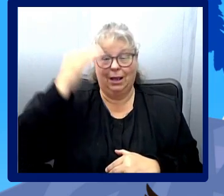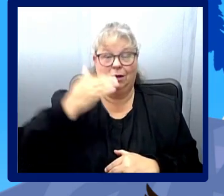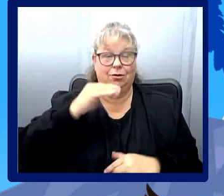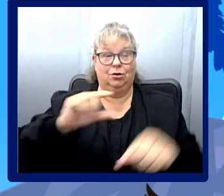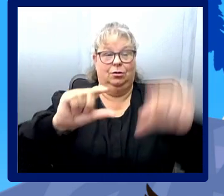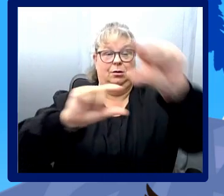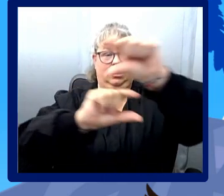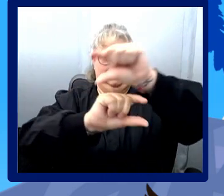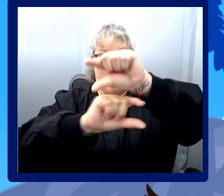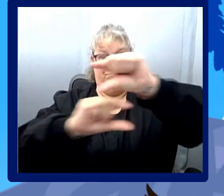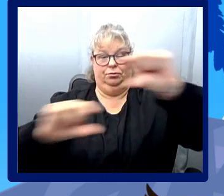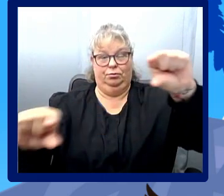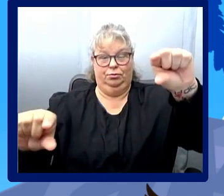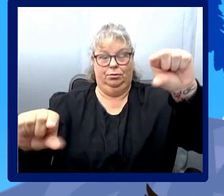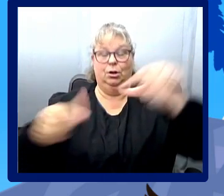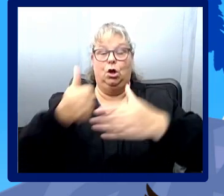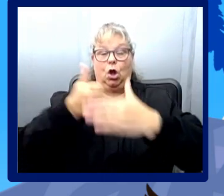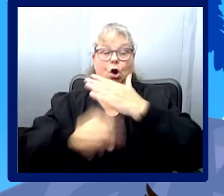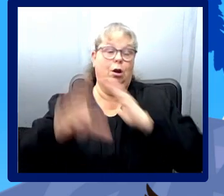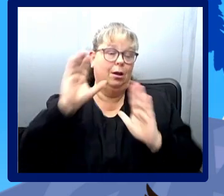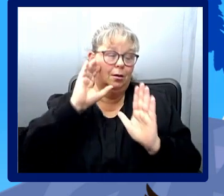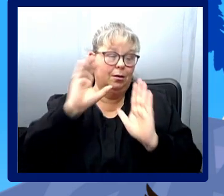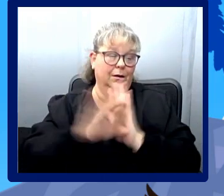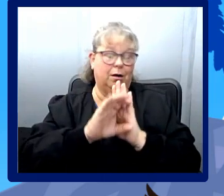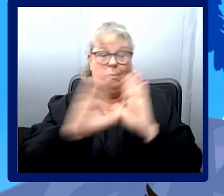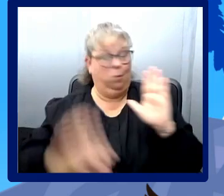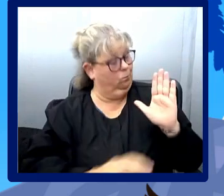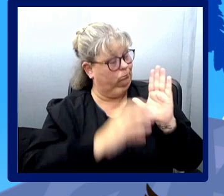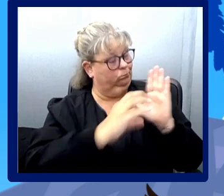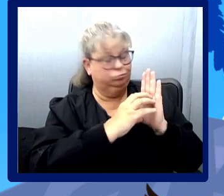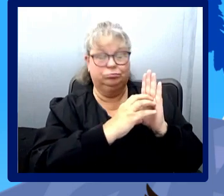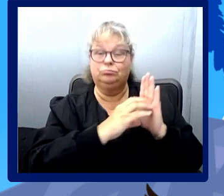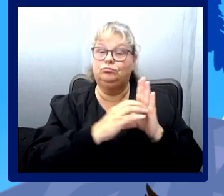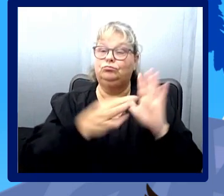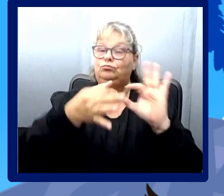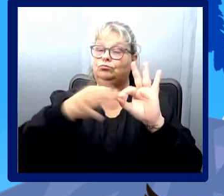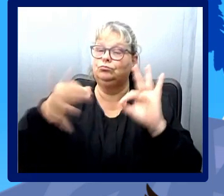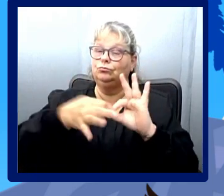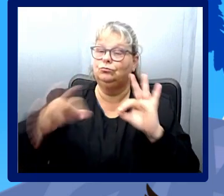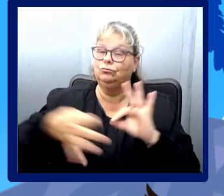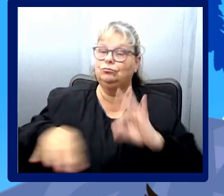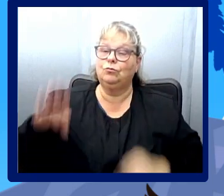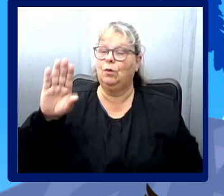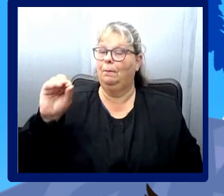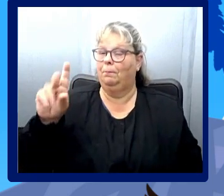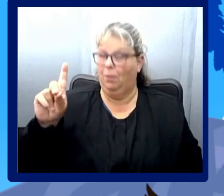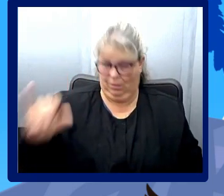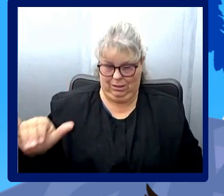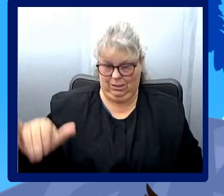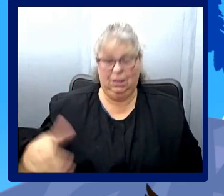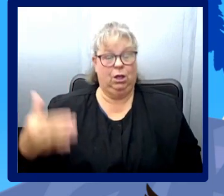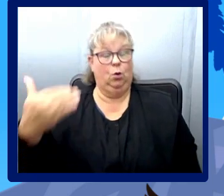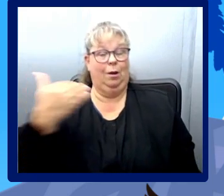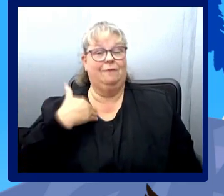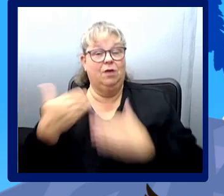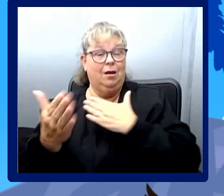and a URL, which is embedded into the button. Finally, we created one called Order,